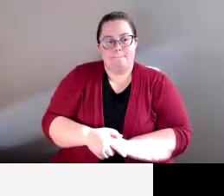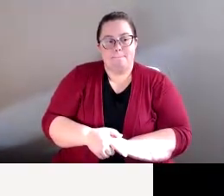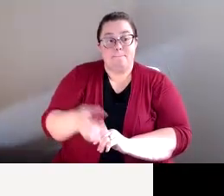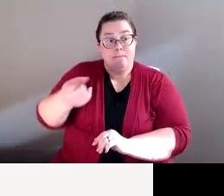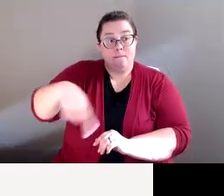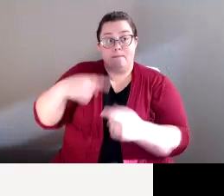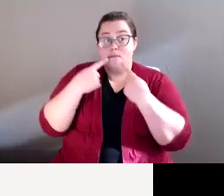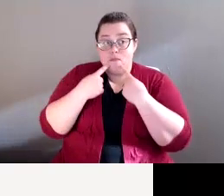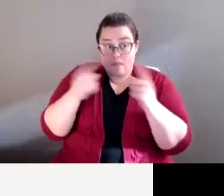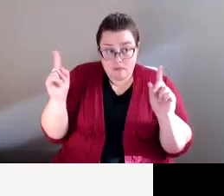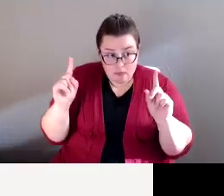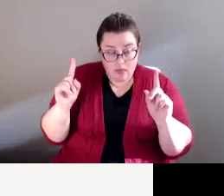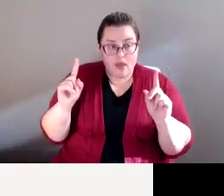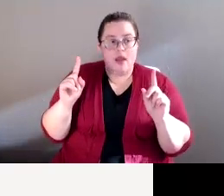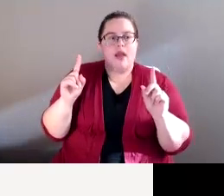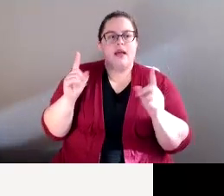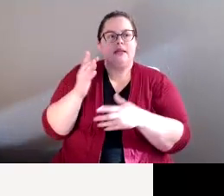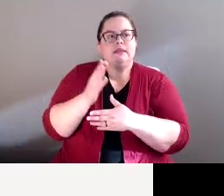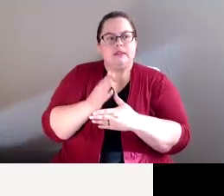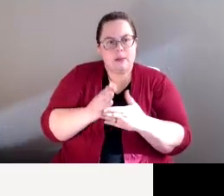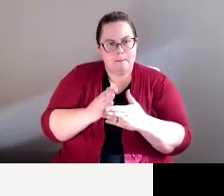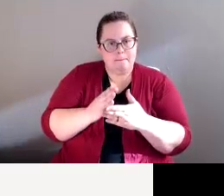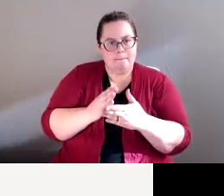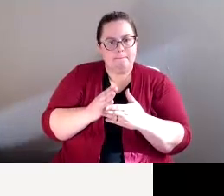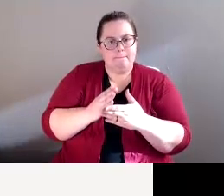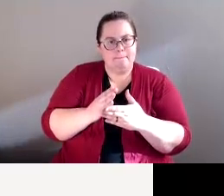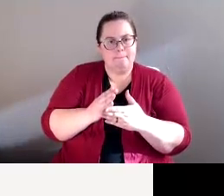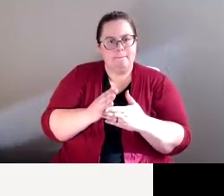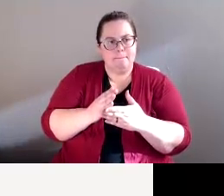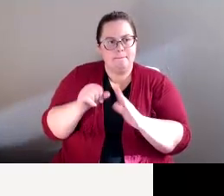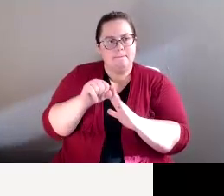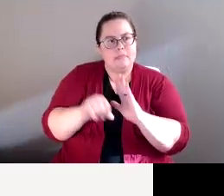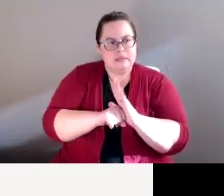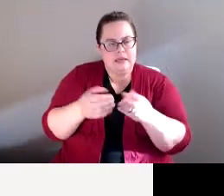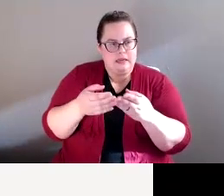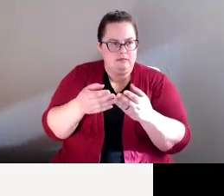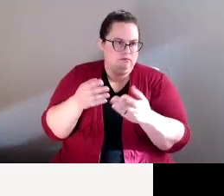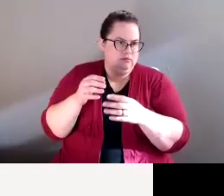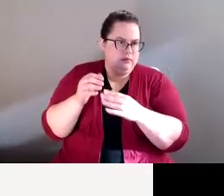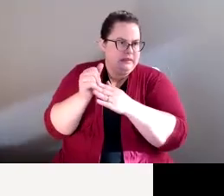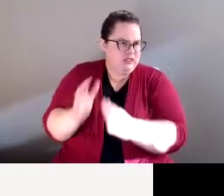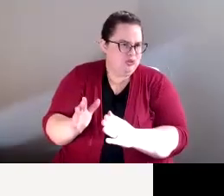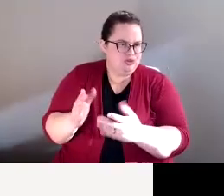some of the, statewide, leaders from the chancellor's office,